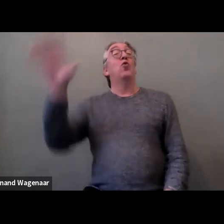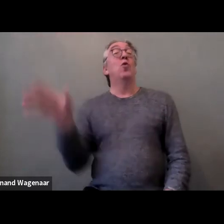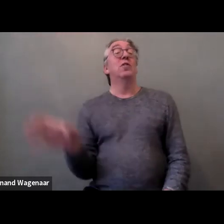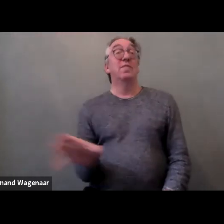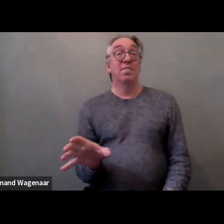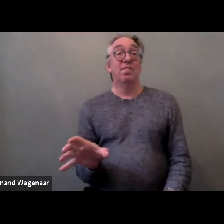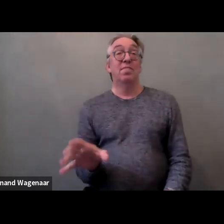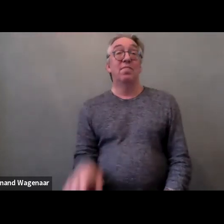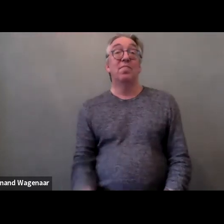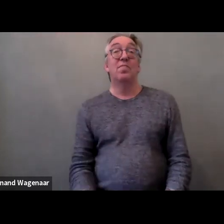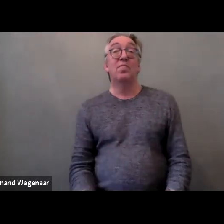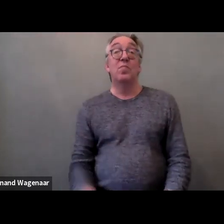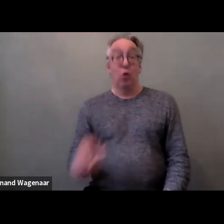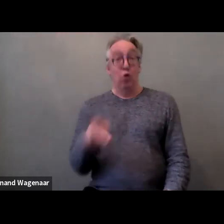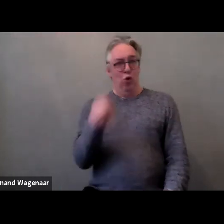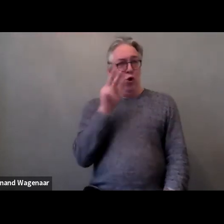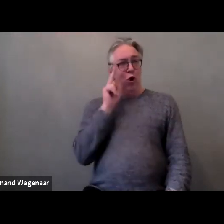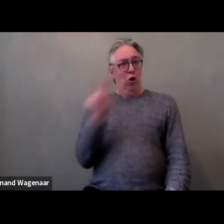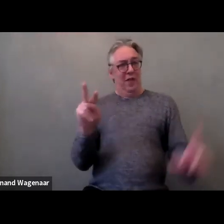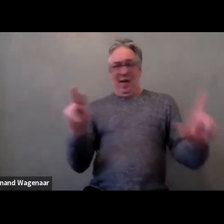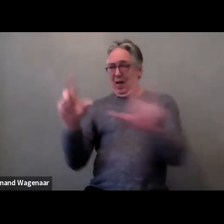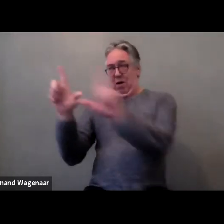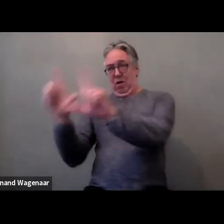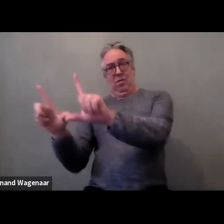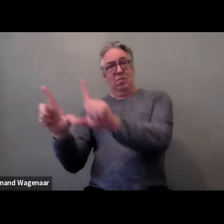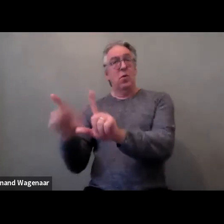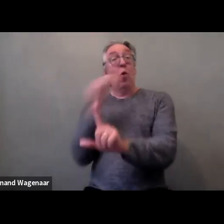showering and not getting the privacy, someone just coming in.